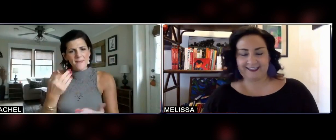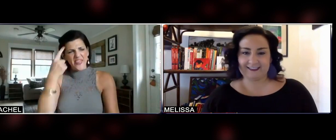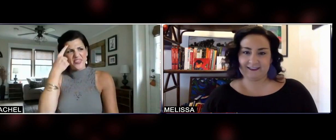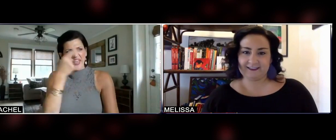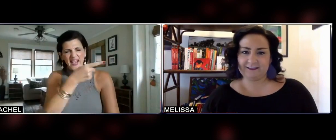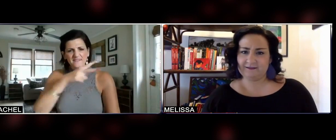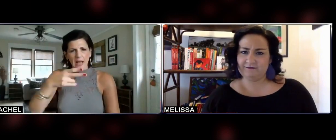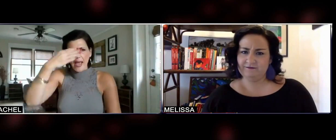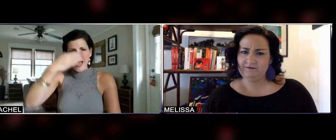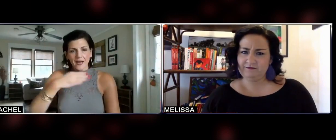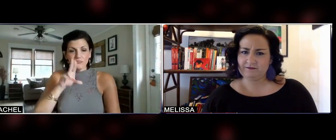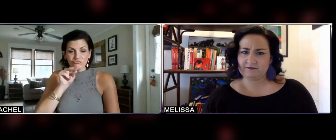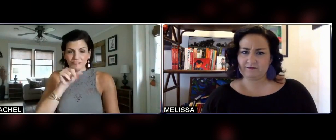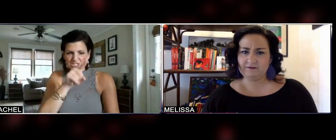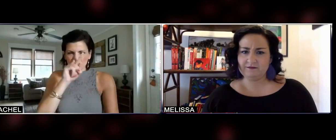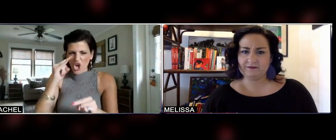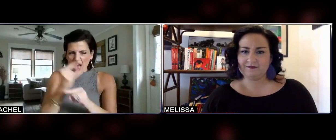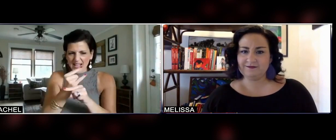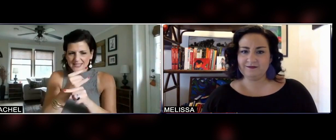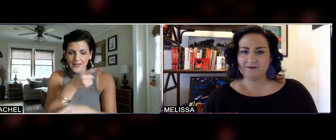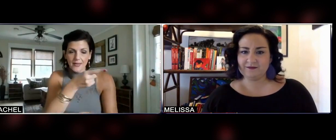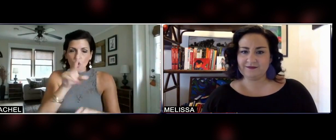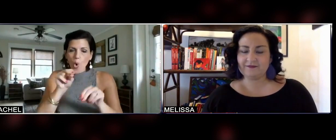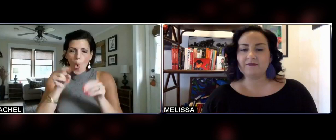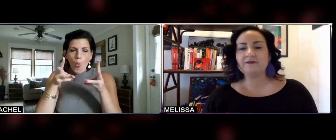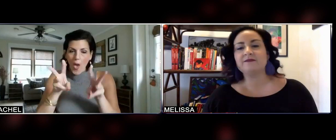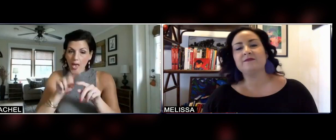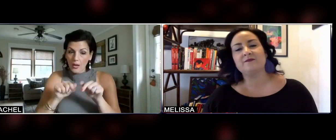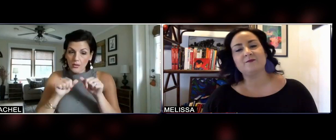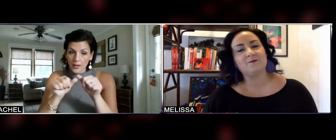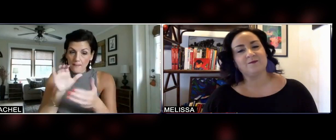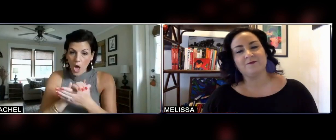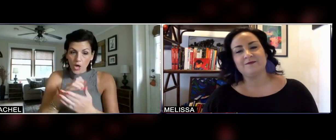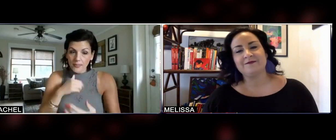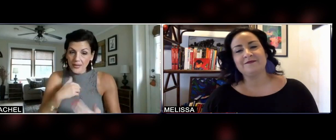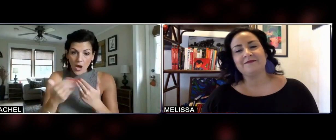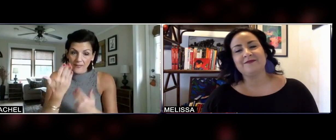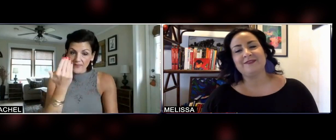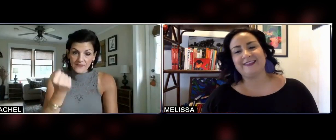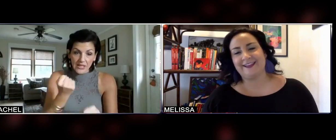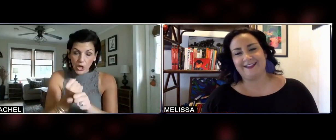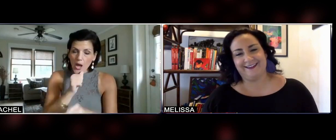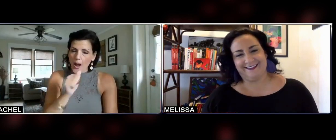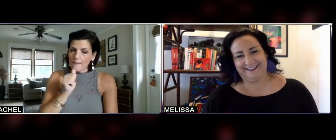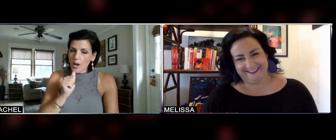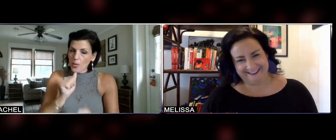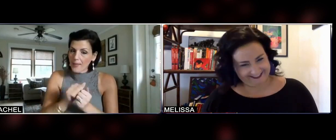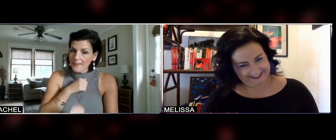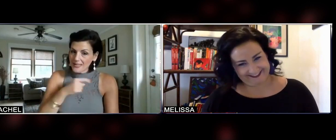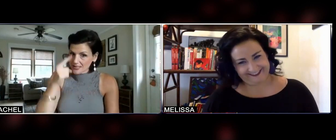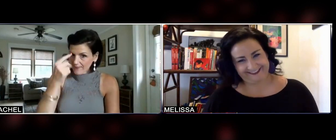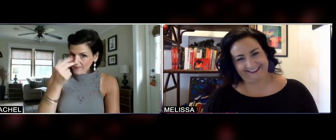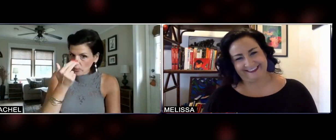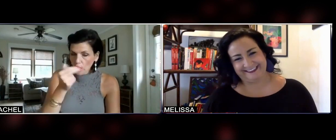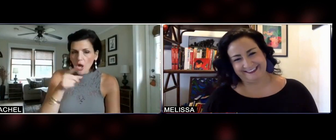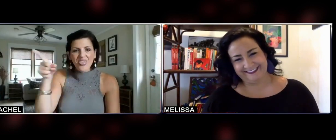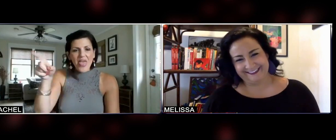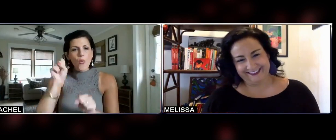People might think that he doesn't express himself, but he's actually very sarcastic. There was no way he could stay married to me for 15 years and not put up with my sense of humor.